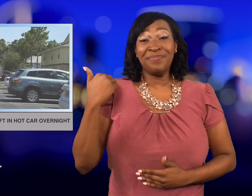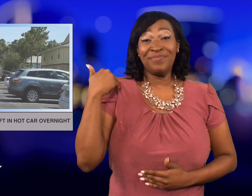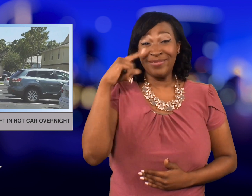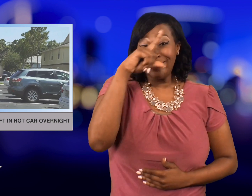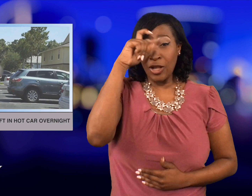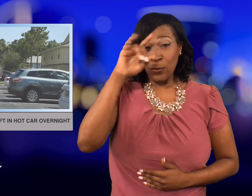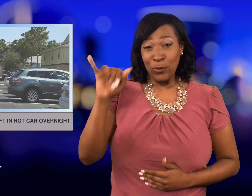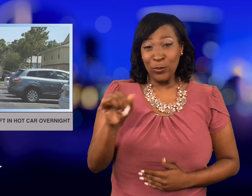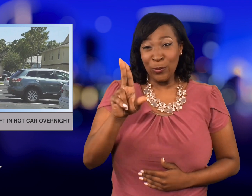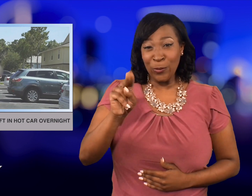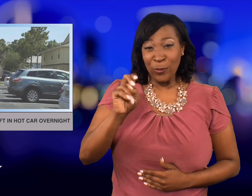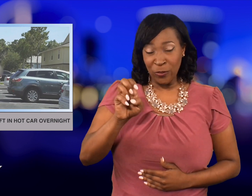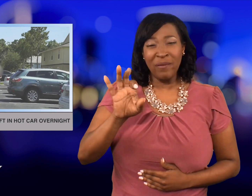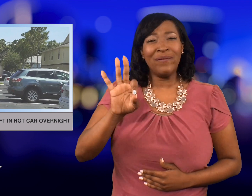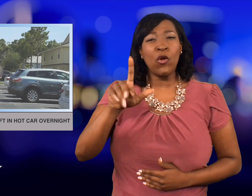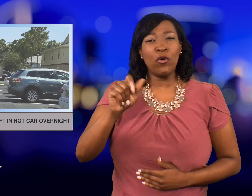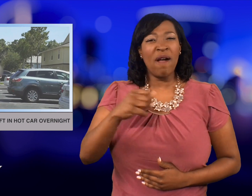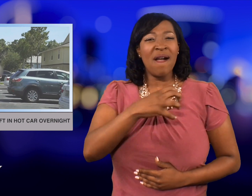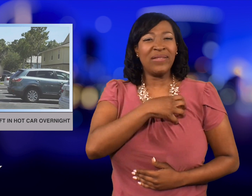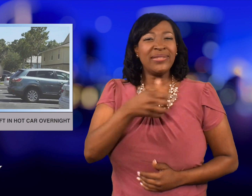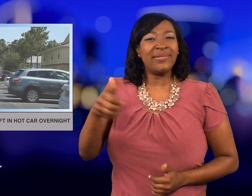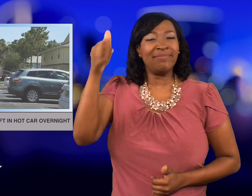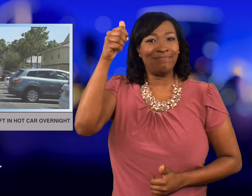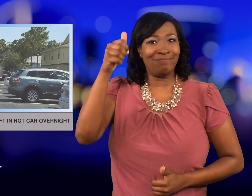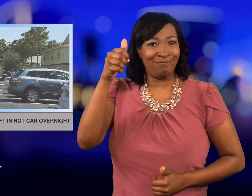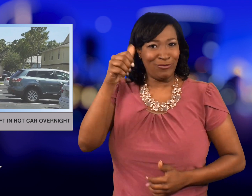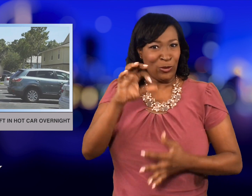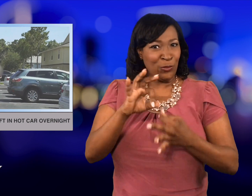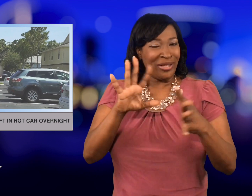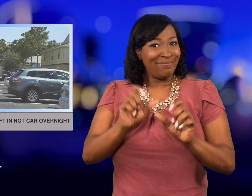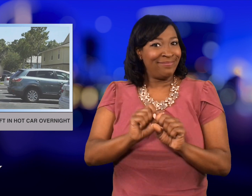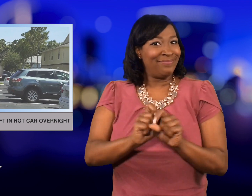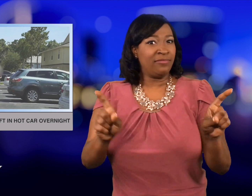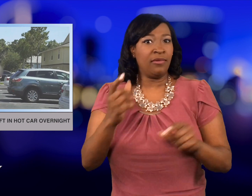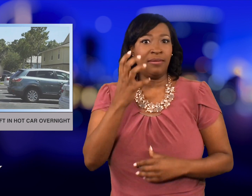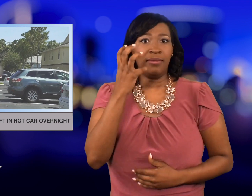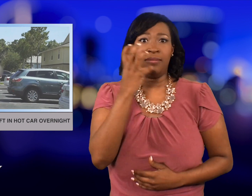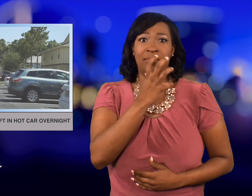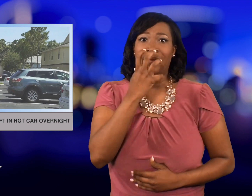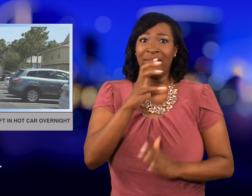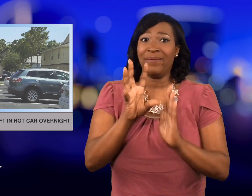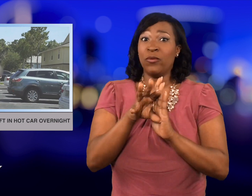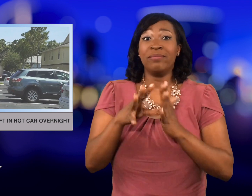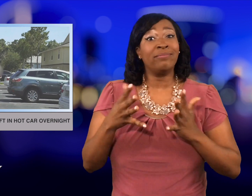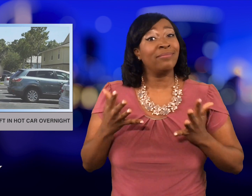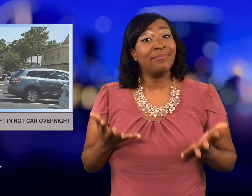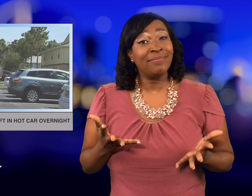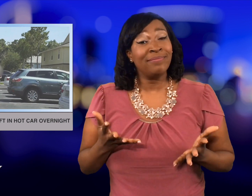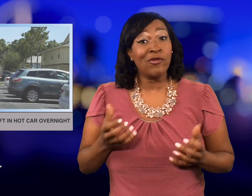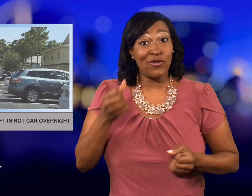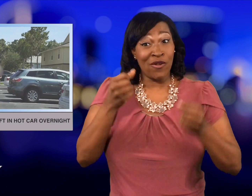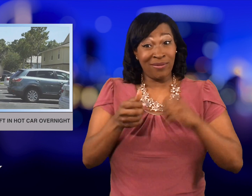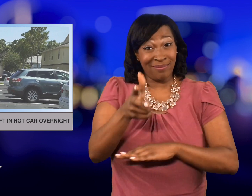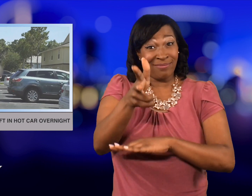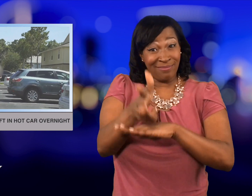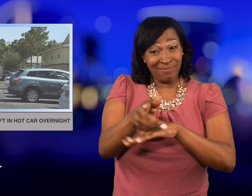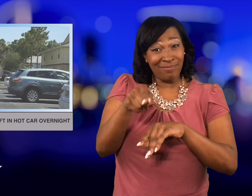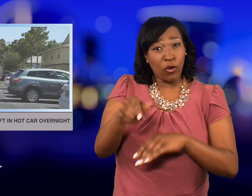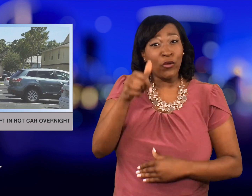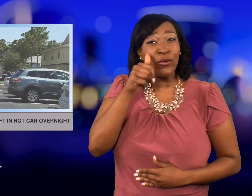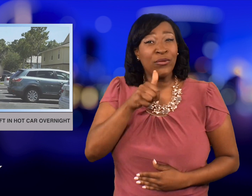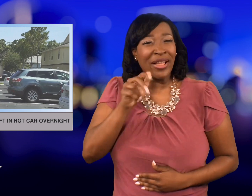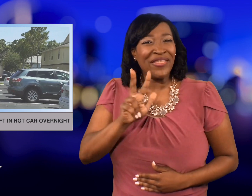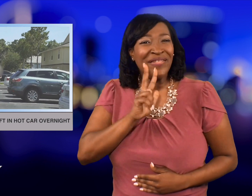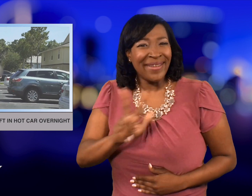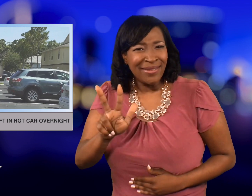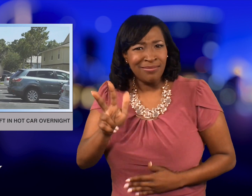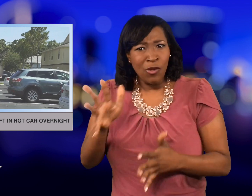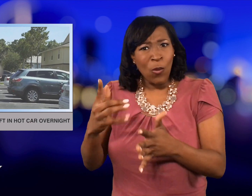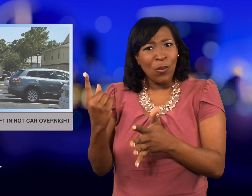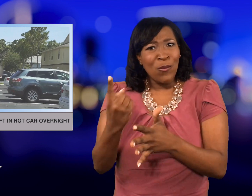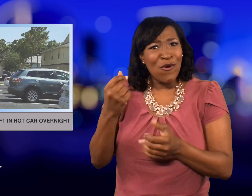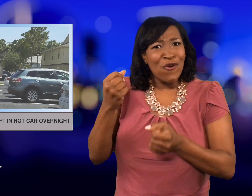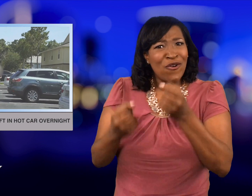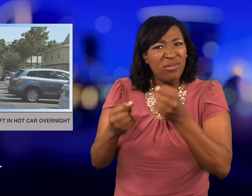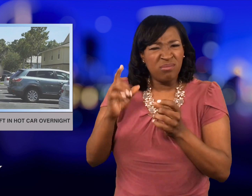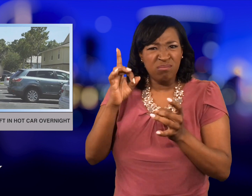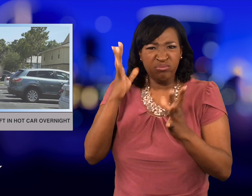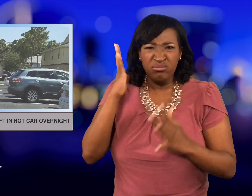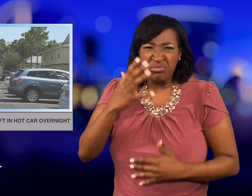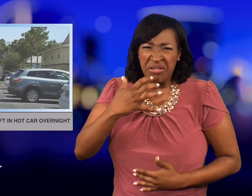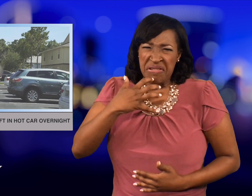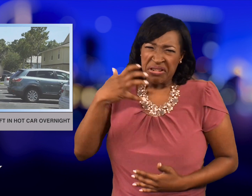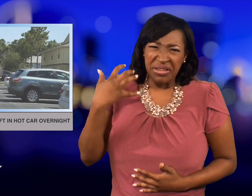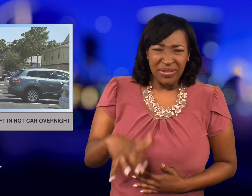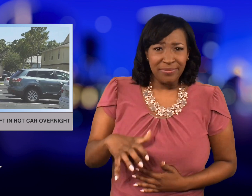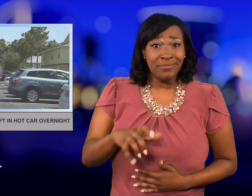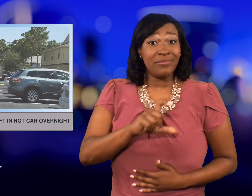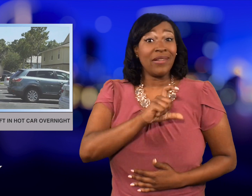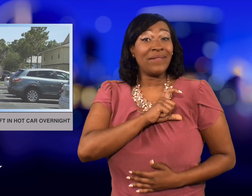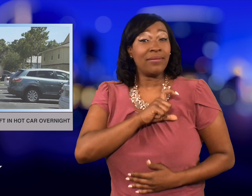Florida authorities released dramatic dashcam video of officer Bill Dunn rescuing a three-year-old